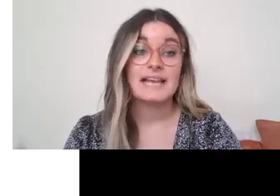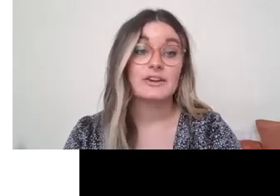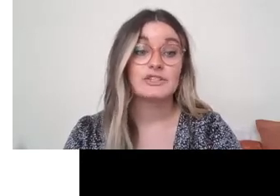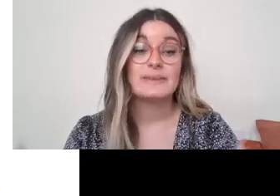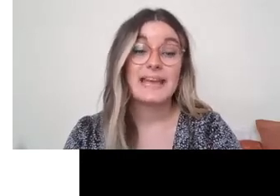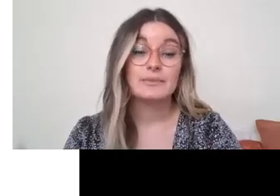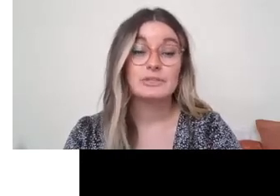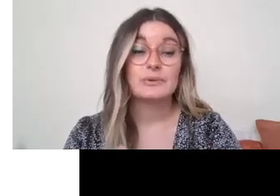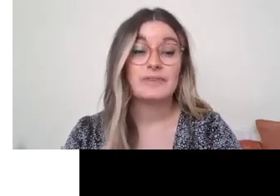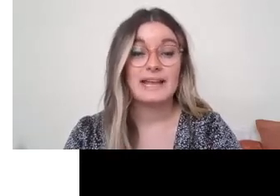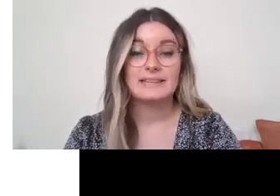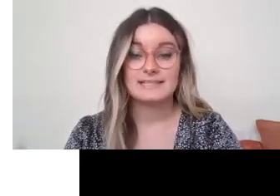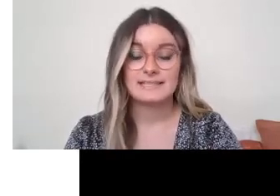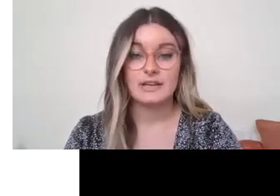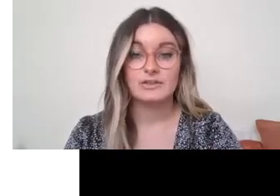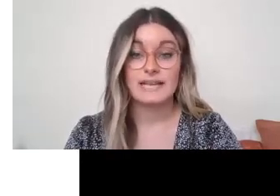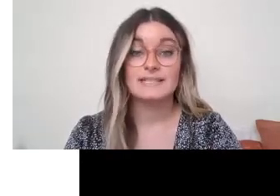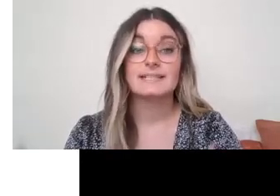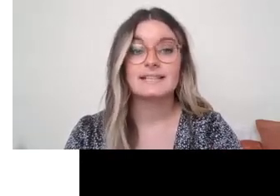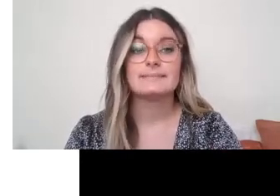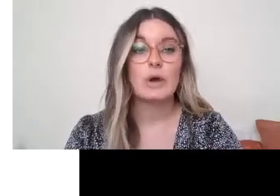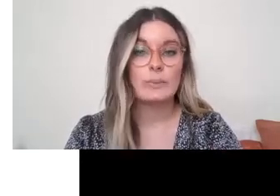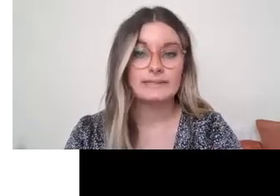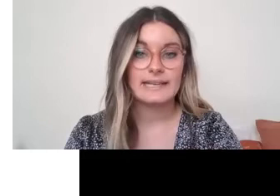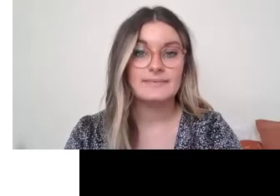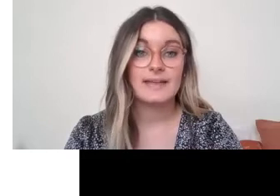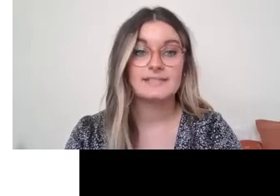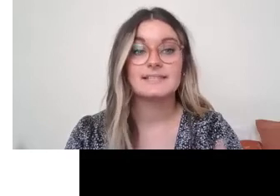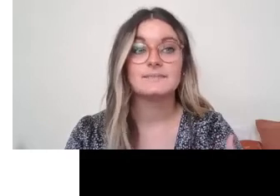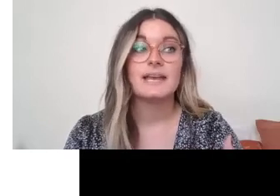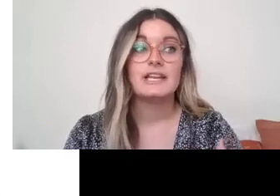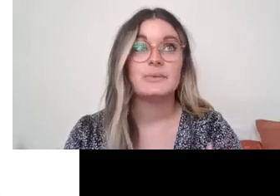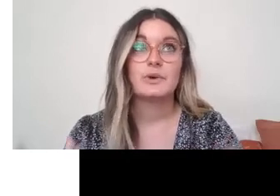So being able to provide these skills and discuss them openly that this is, you know, we're